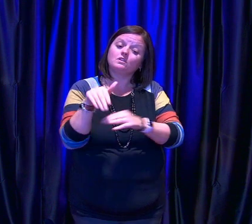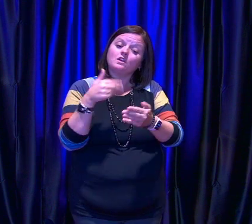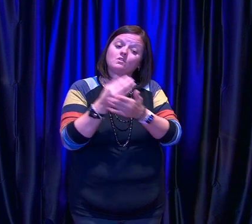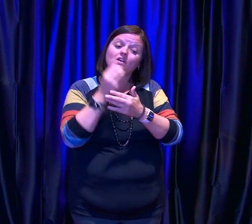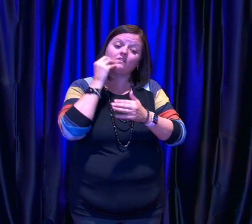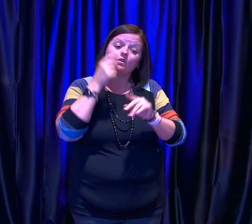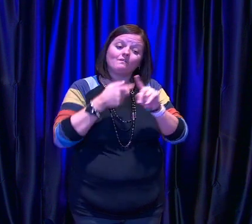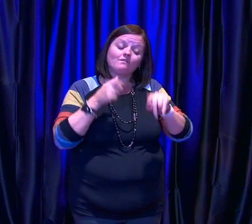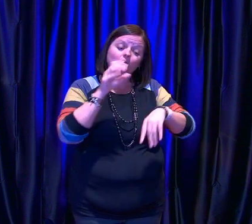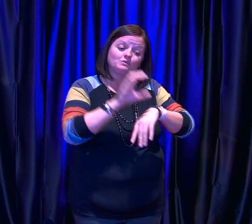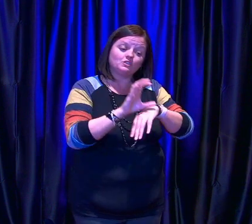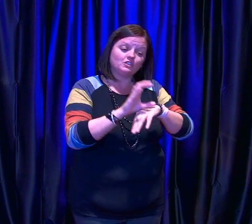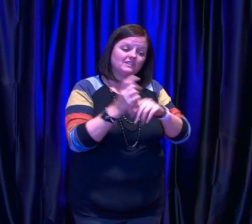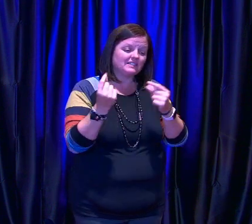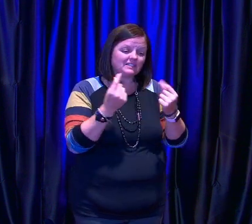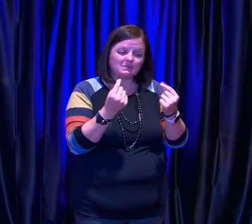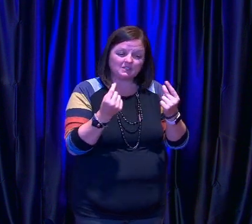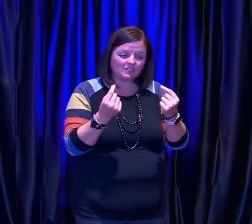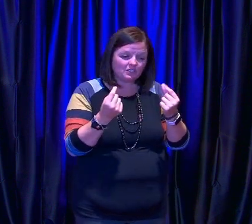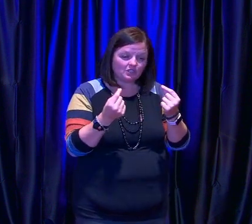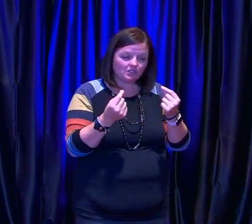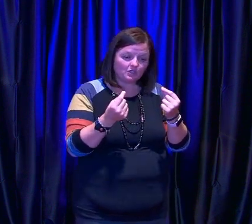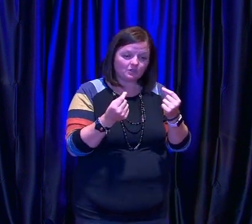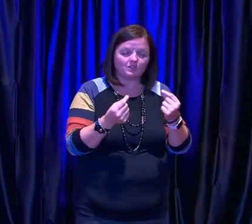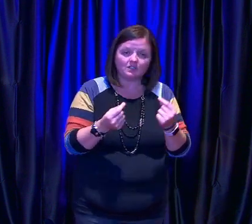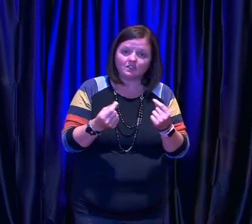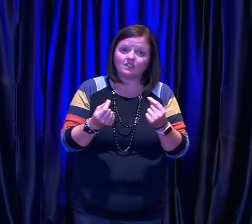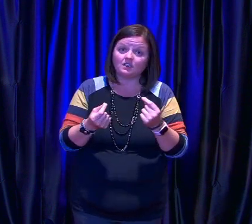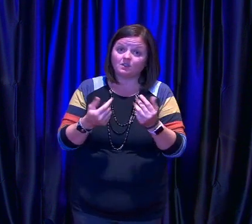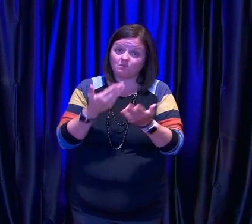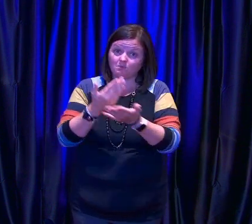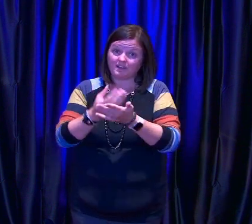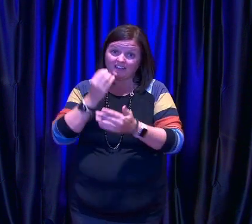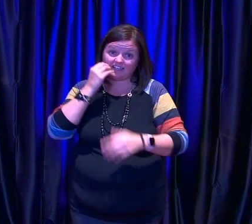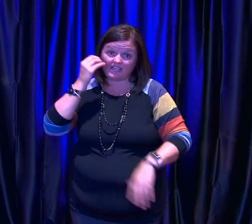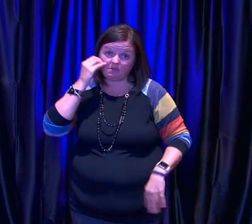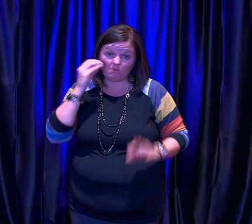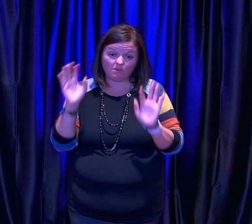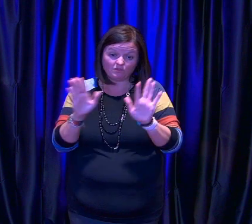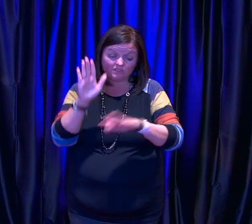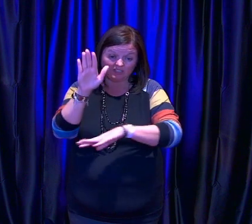something to do a call to make something and when i came home on sunday afternoon